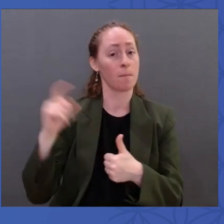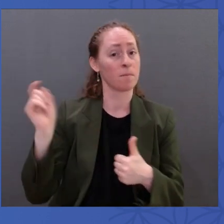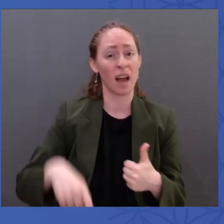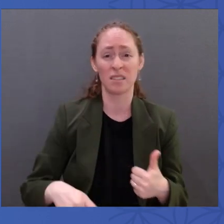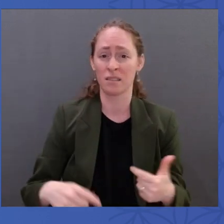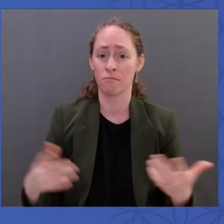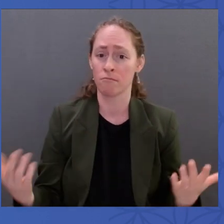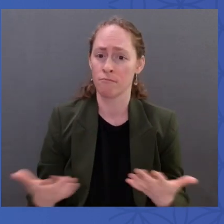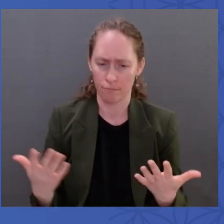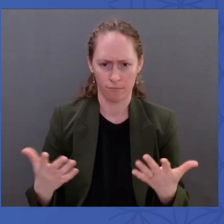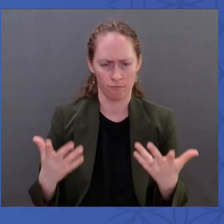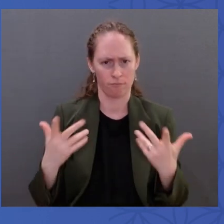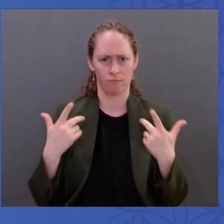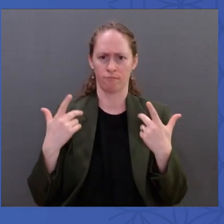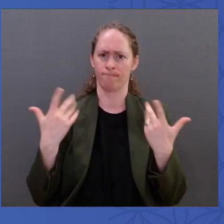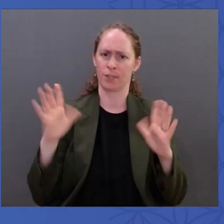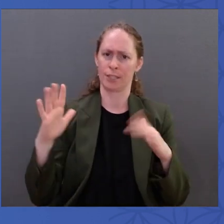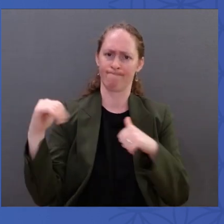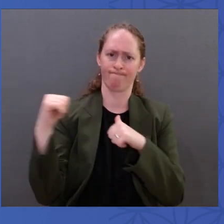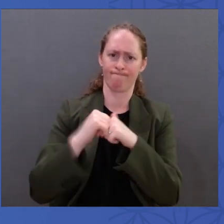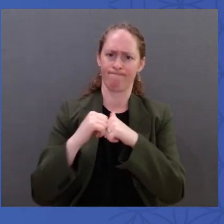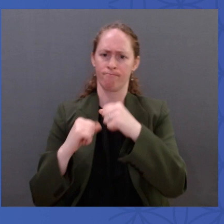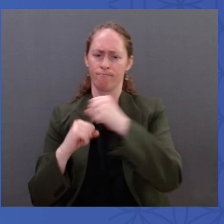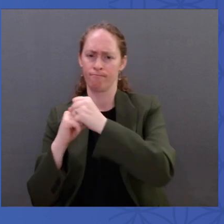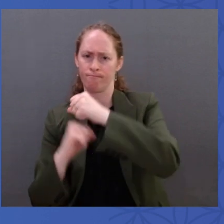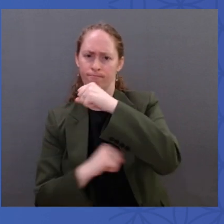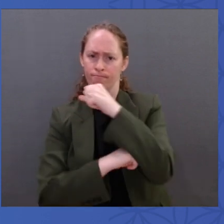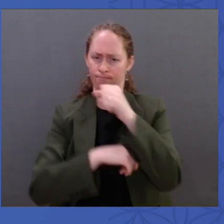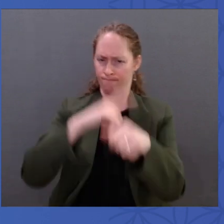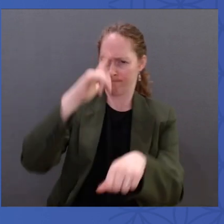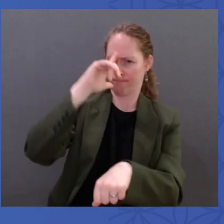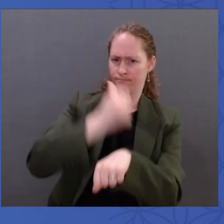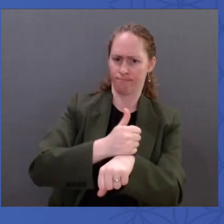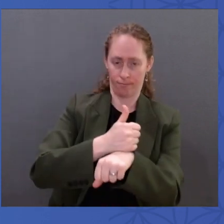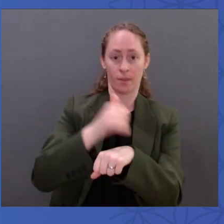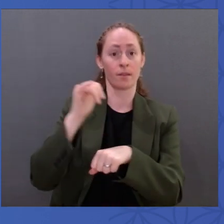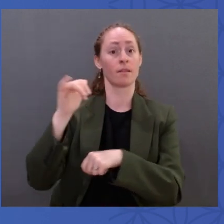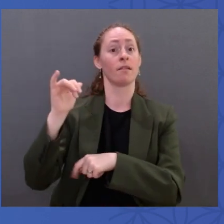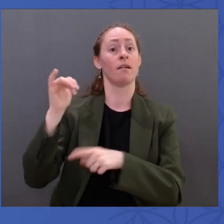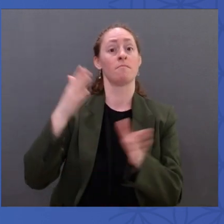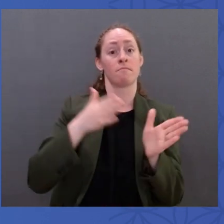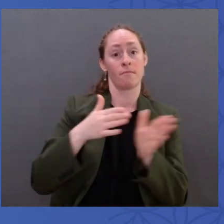Only then will benefit of IPEF be enjoyed by our peoples.